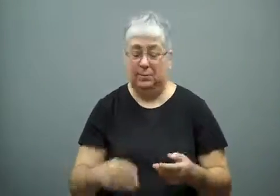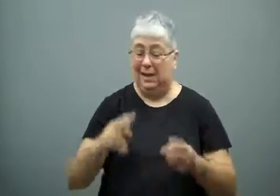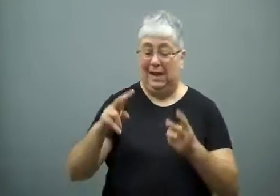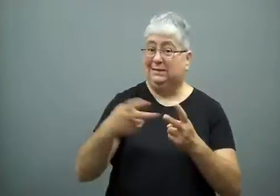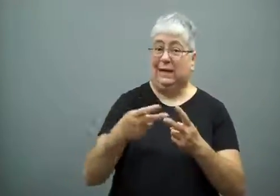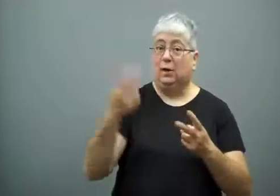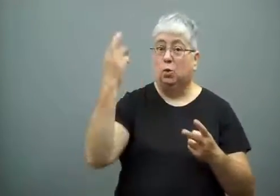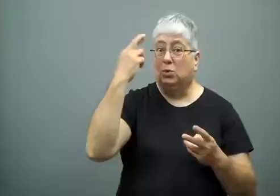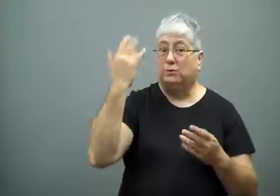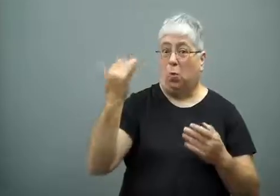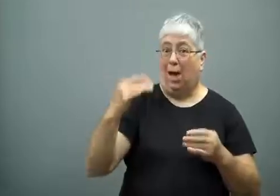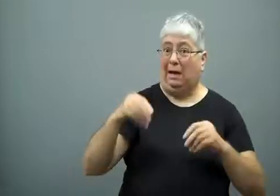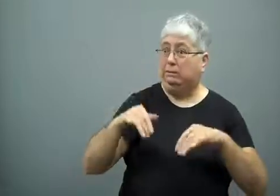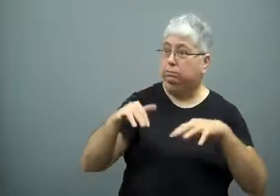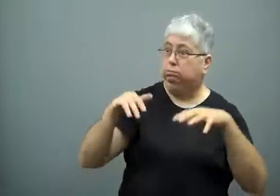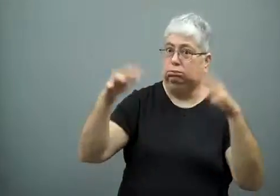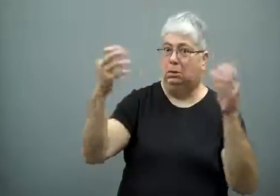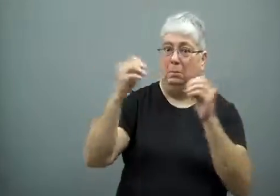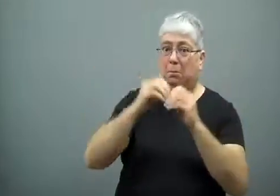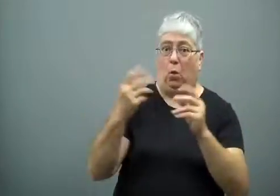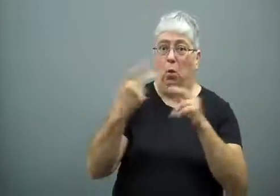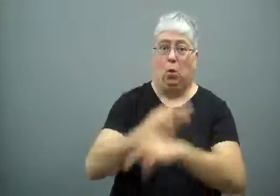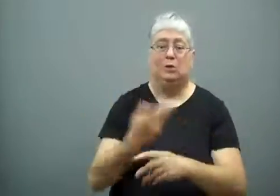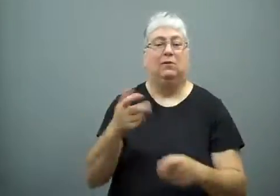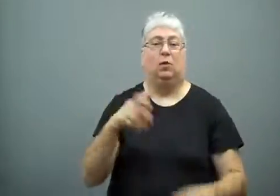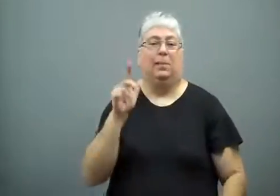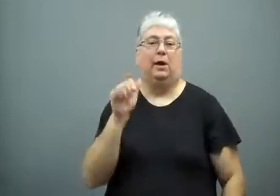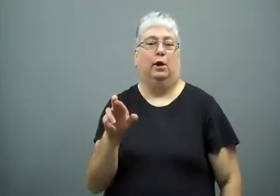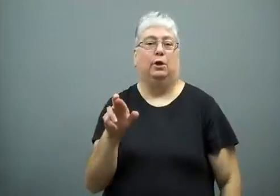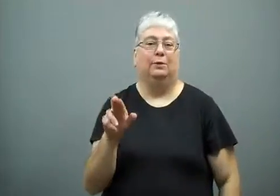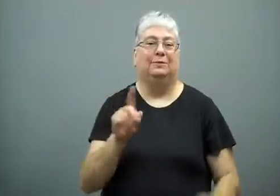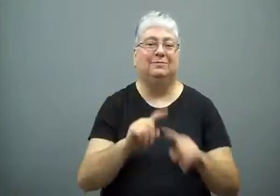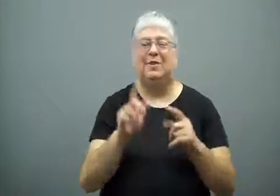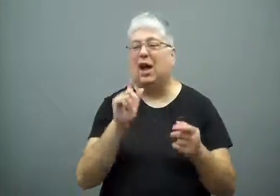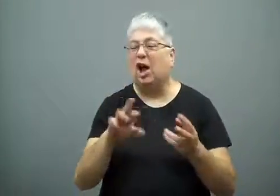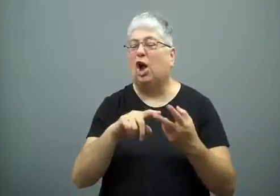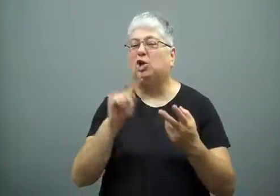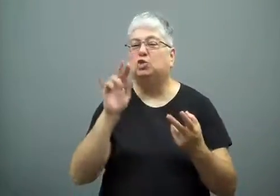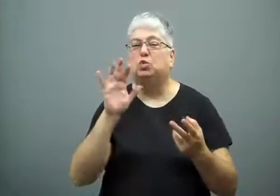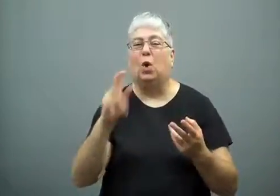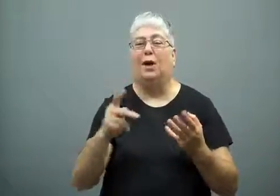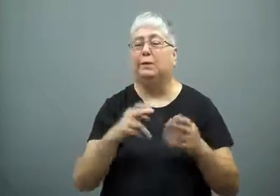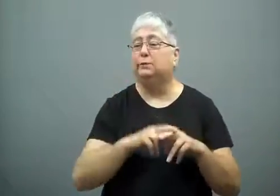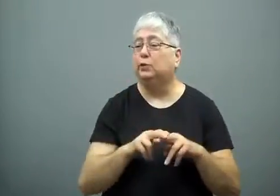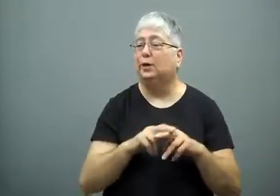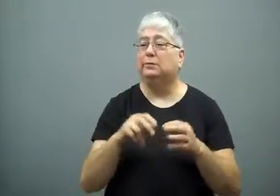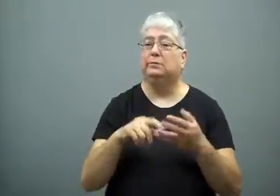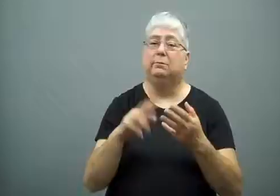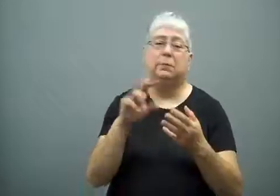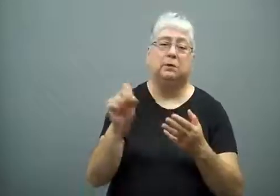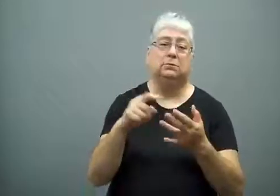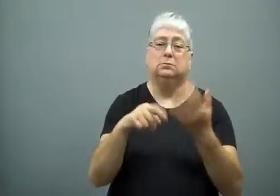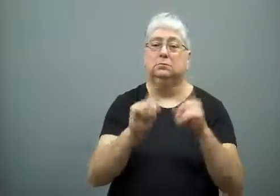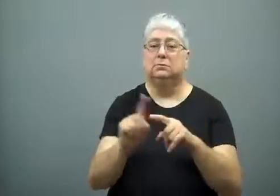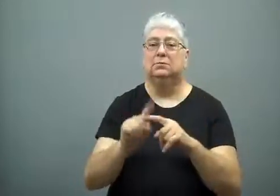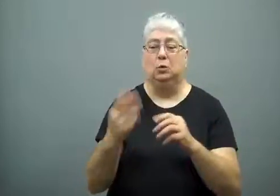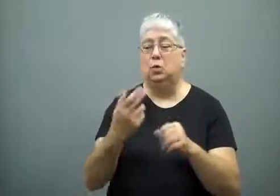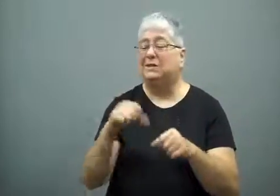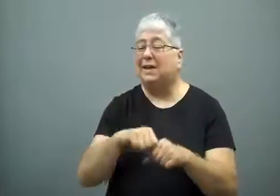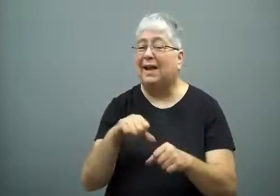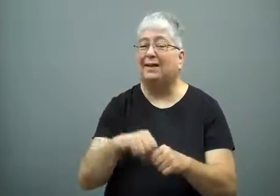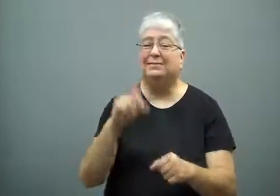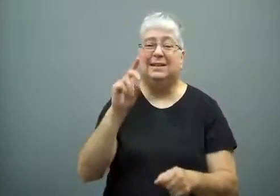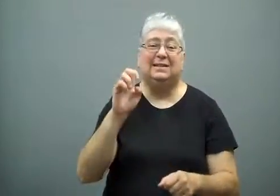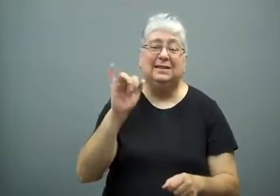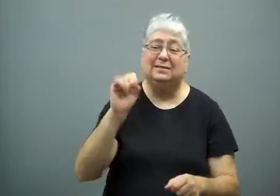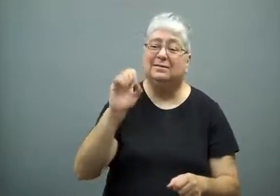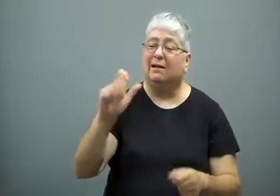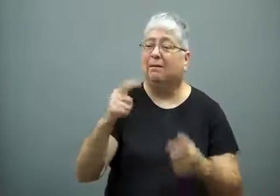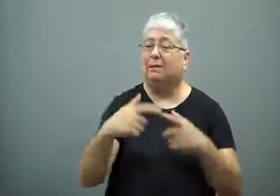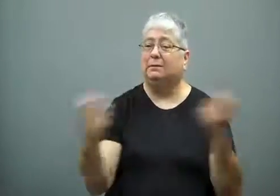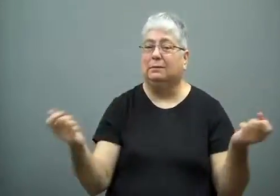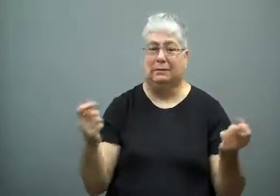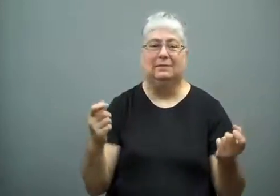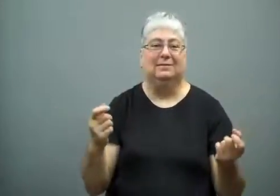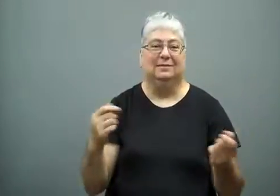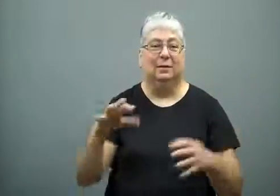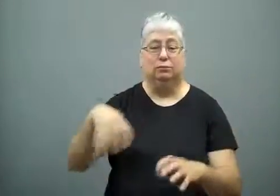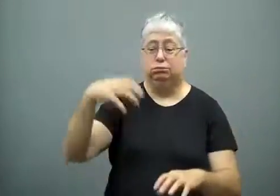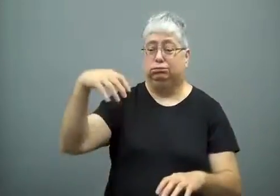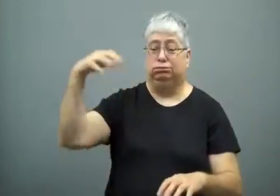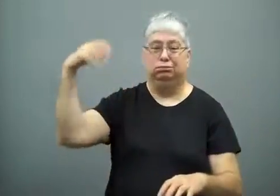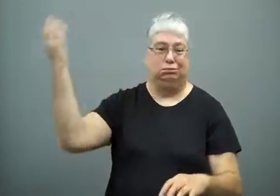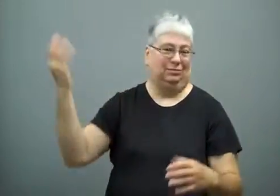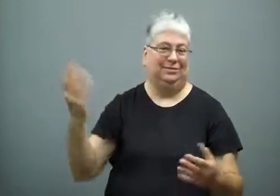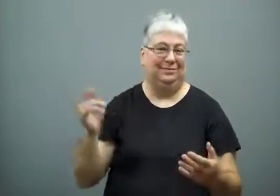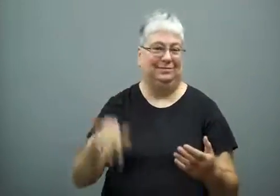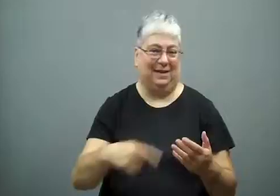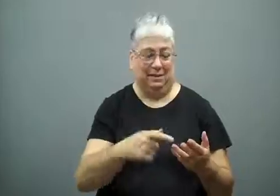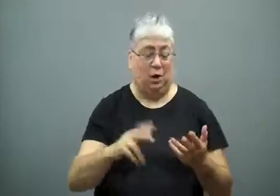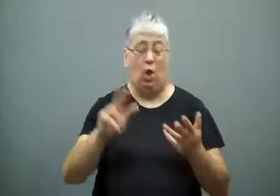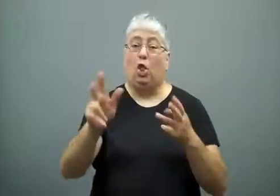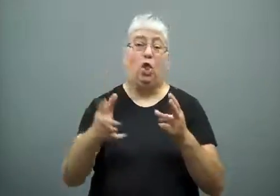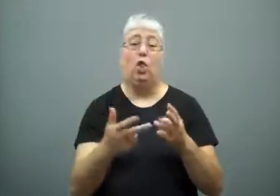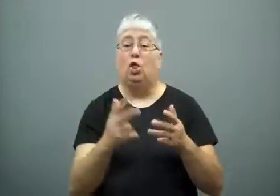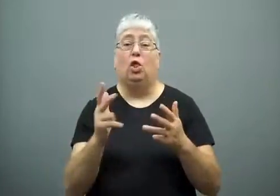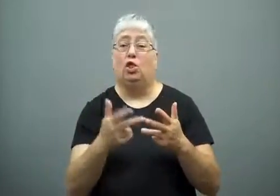The second source is from vehicles burning gas, oil and diesel fuel.